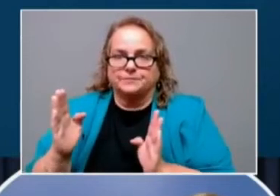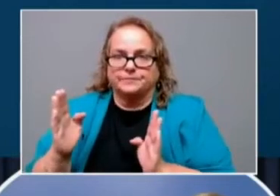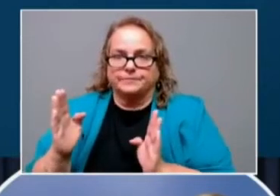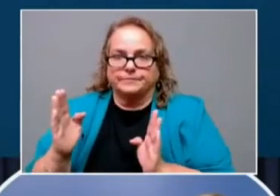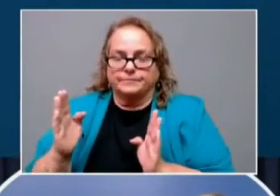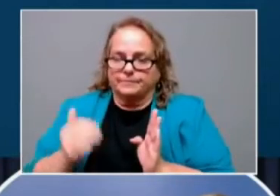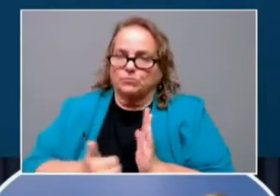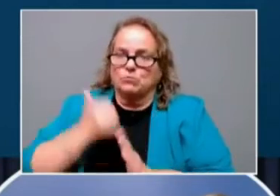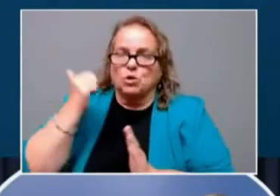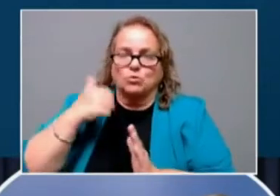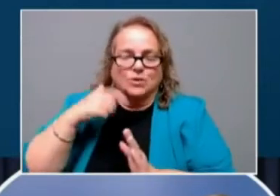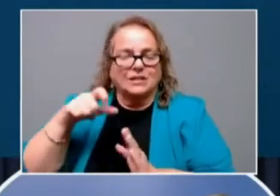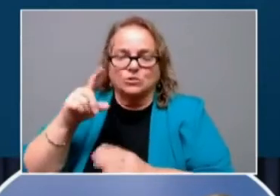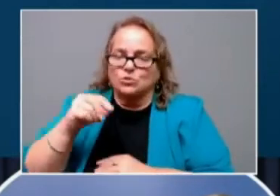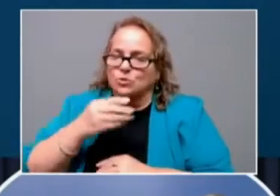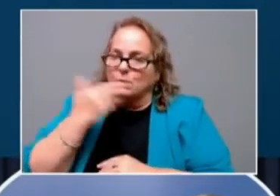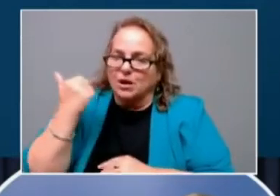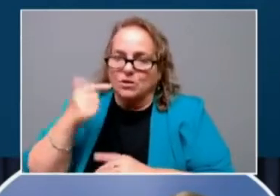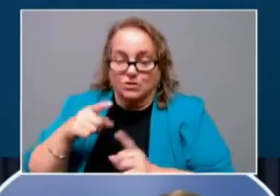better. And this is the first time We've been able to show you the